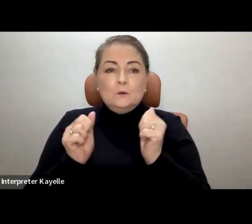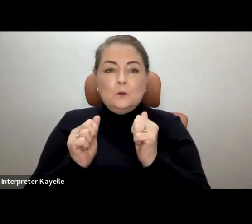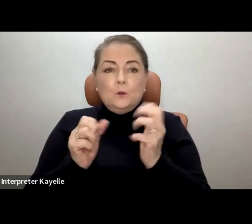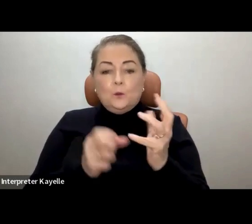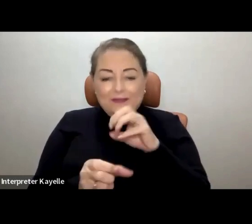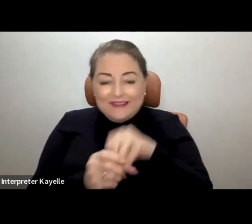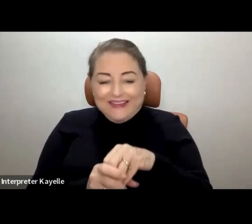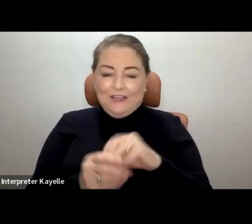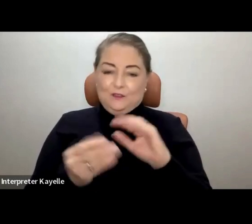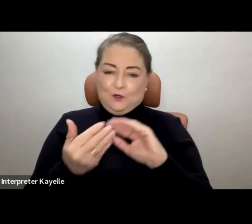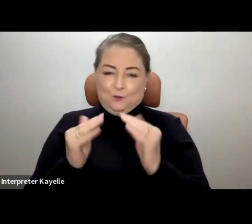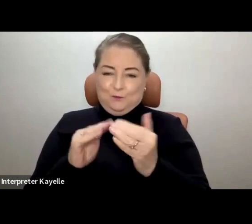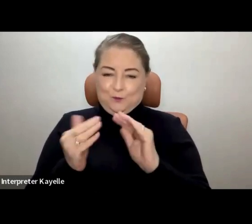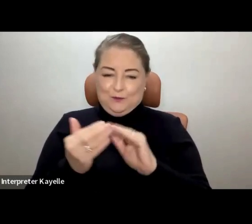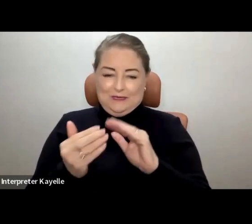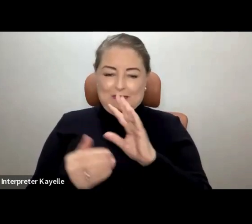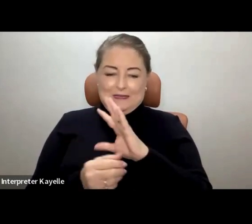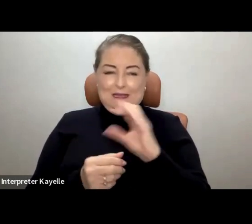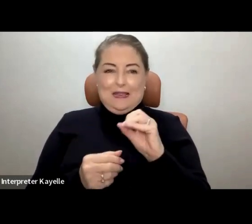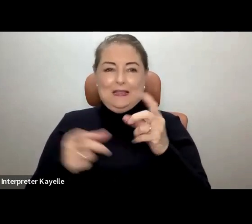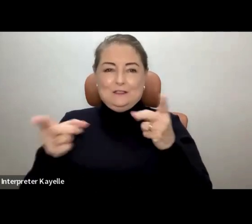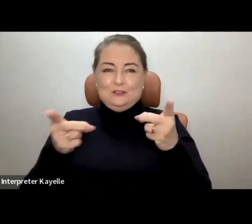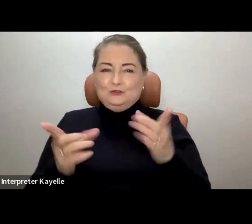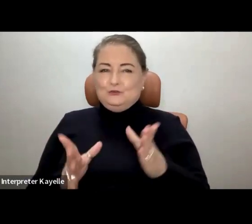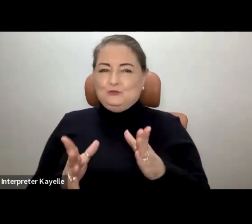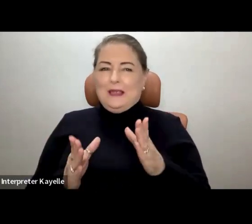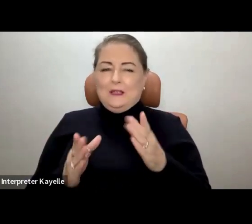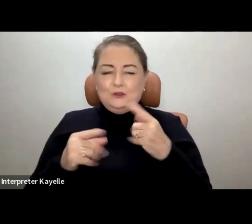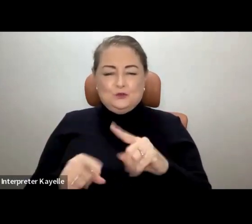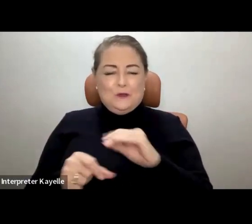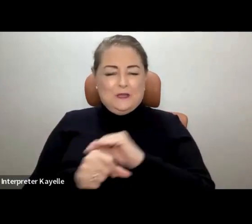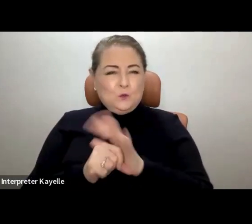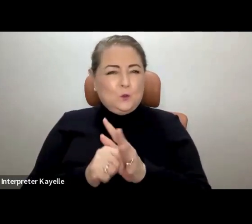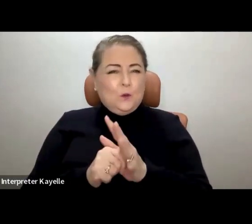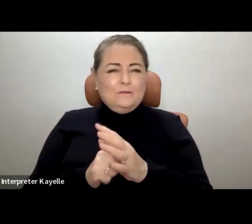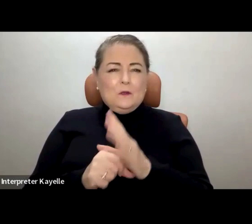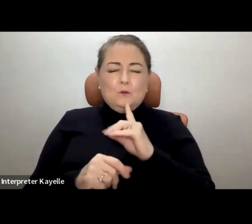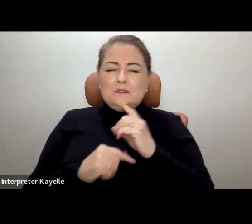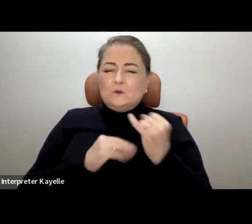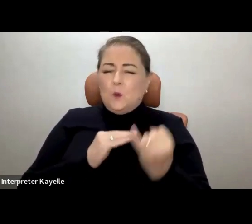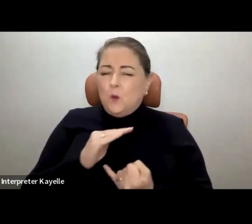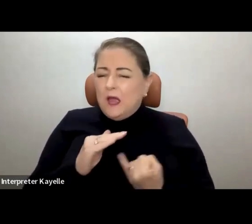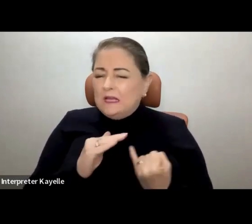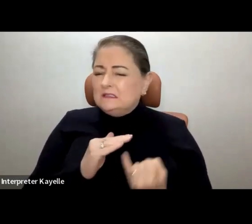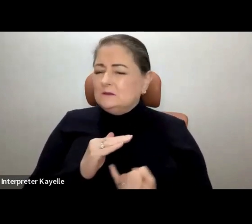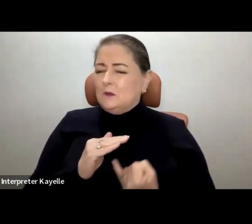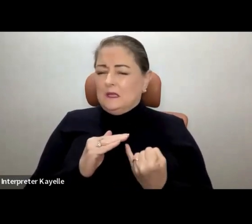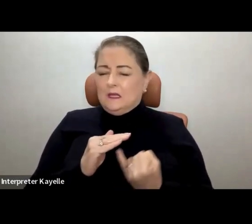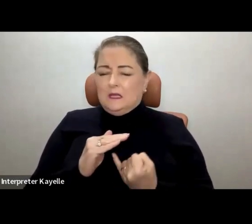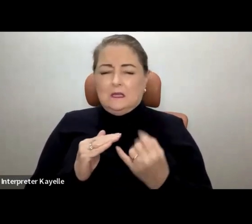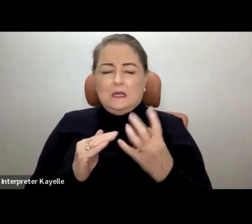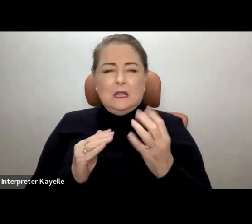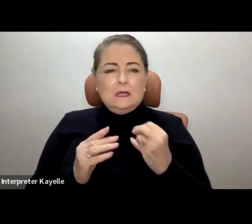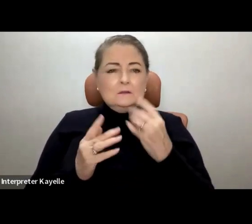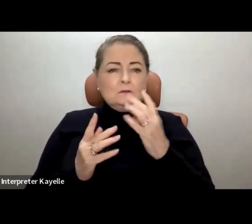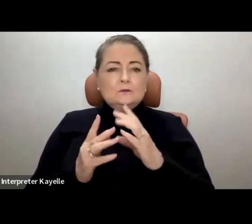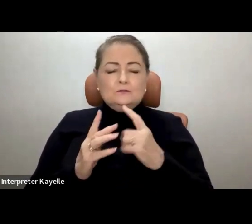community. And this director kind of just like during COVID was so isolated and made start started to use that isolation.